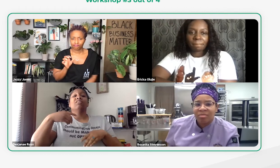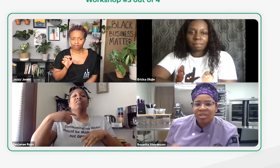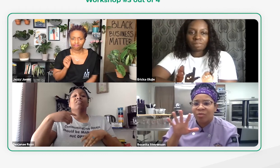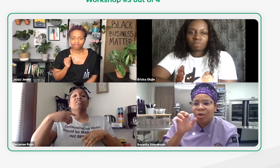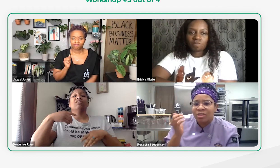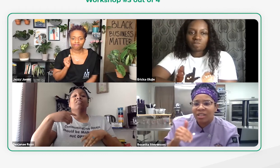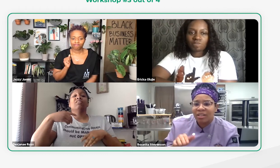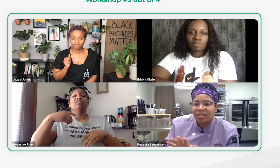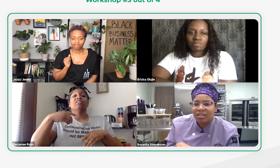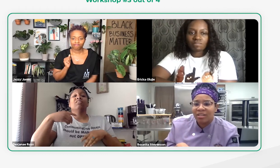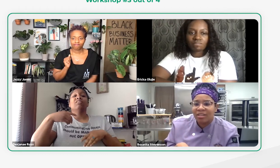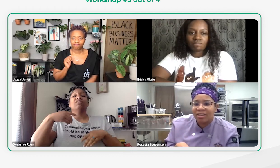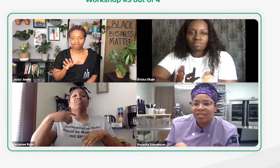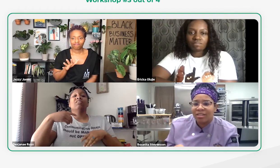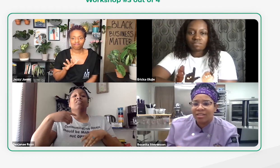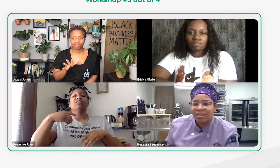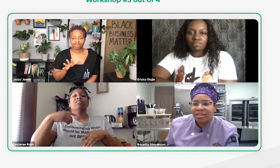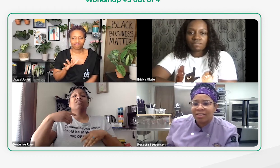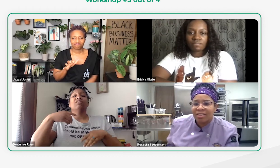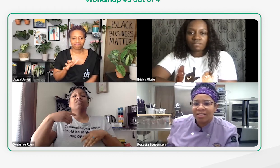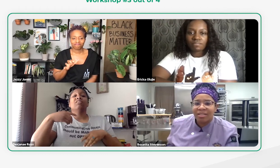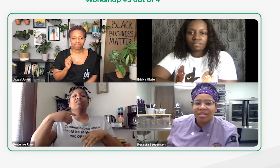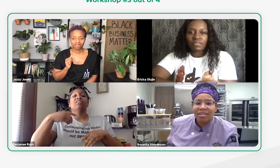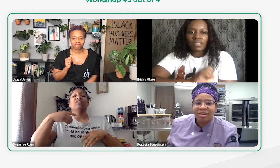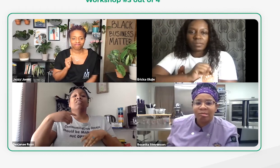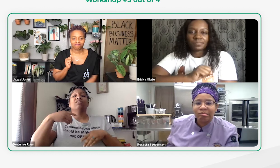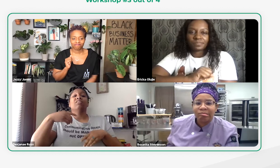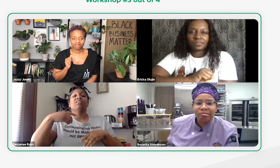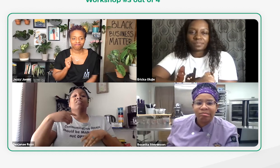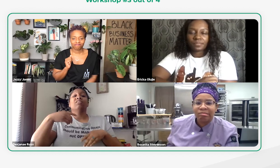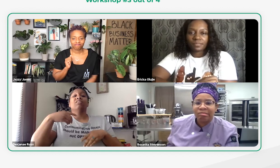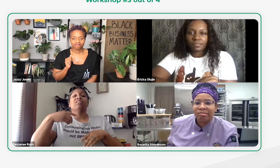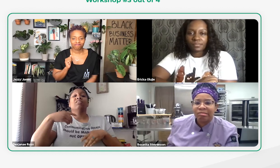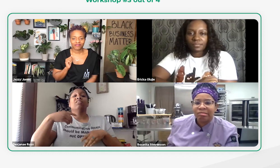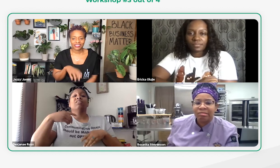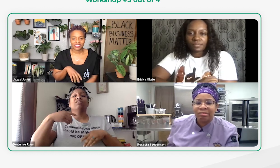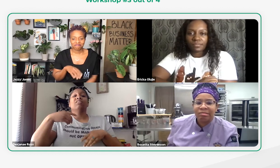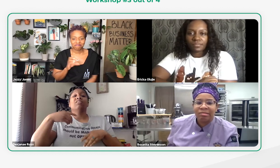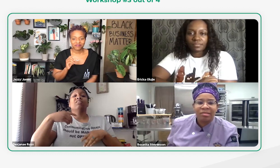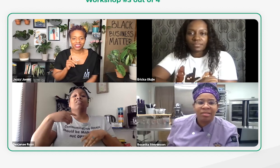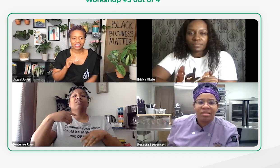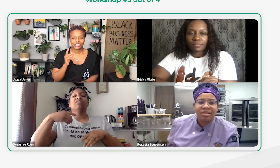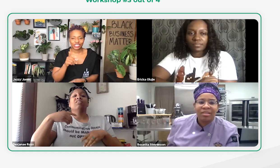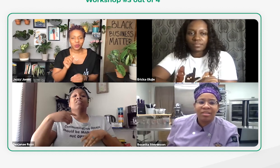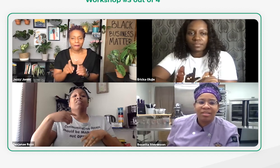[Screen froze.] >> Jazzy